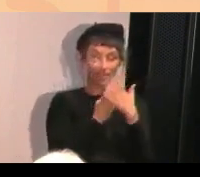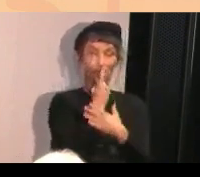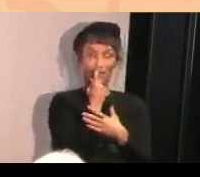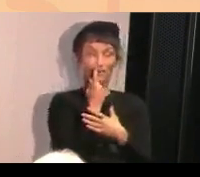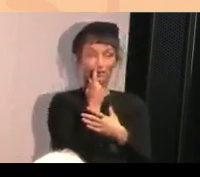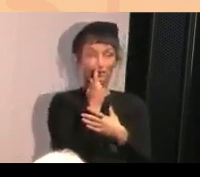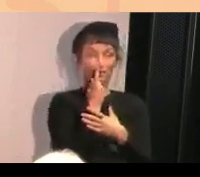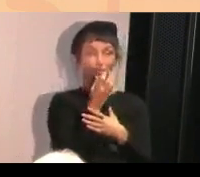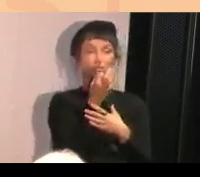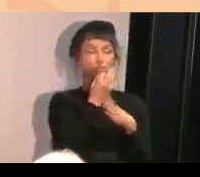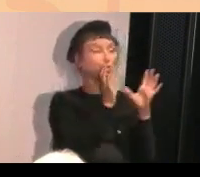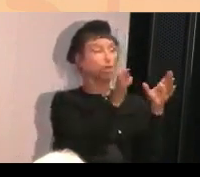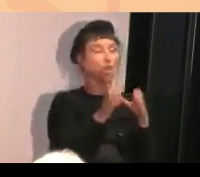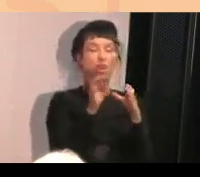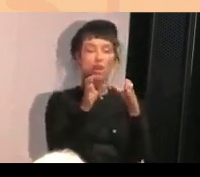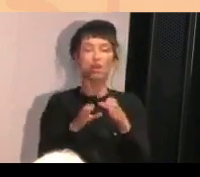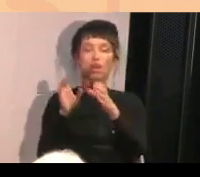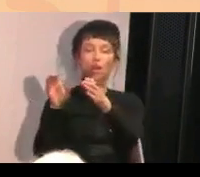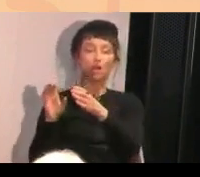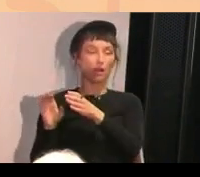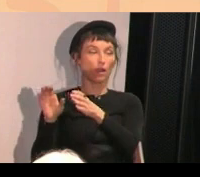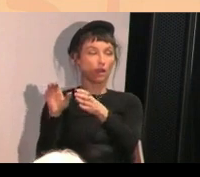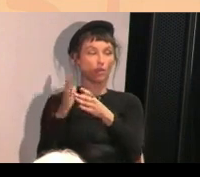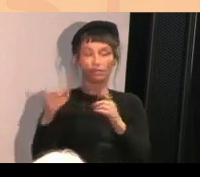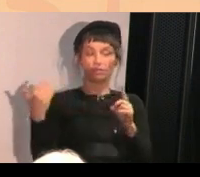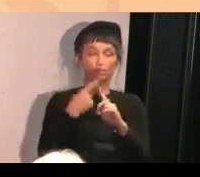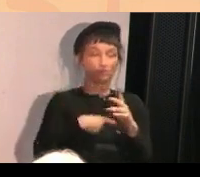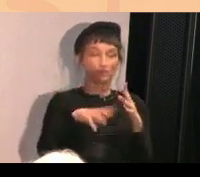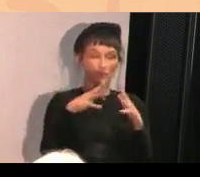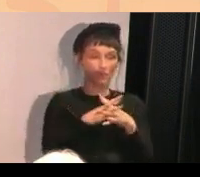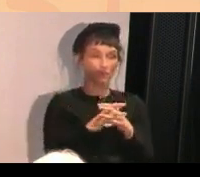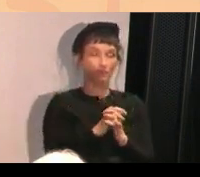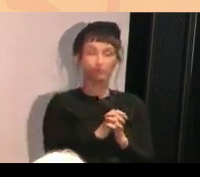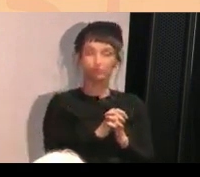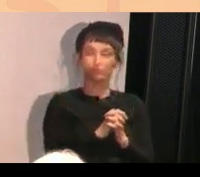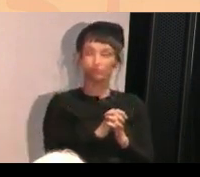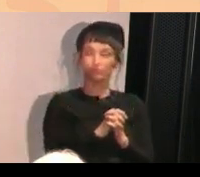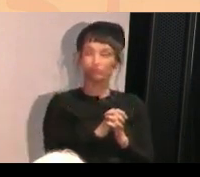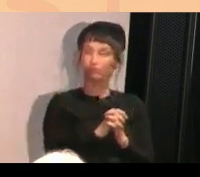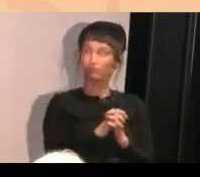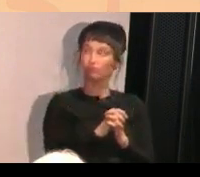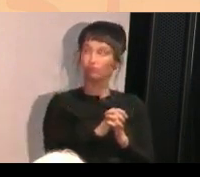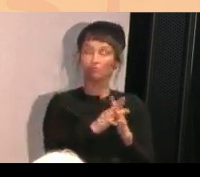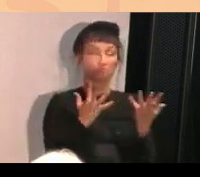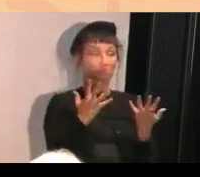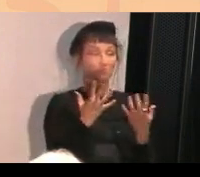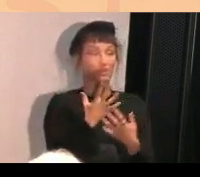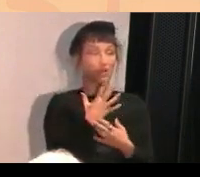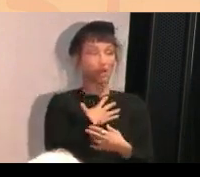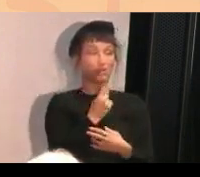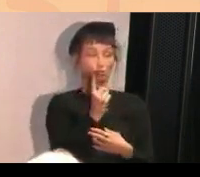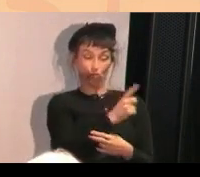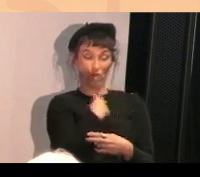these smaller gatherings across the week it's up to us as a sector to self-determine